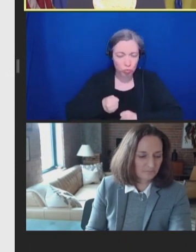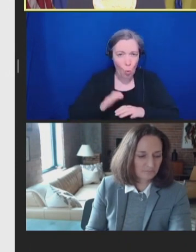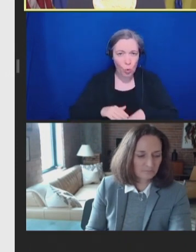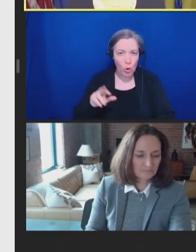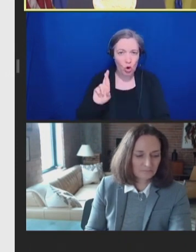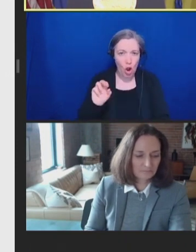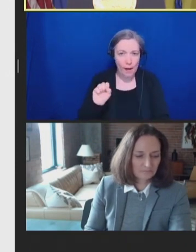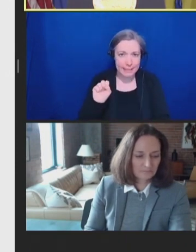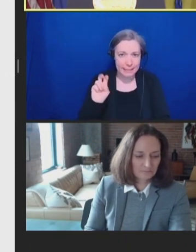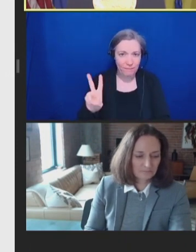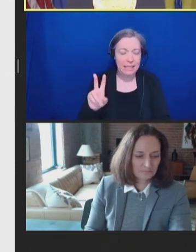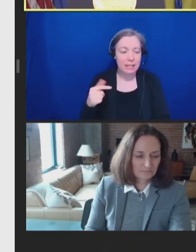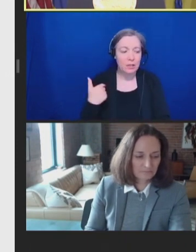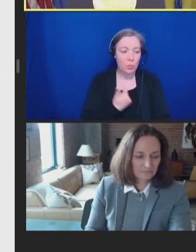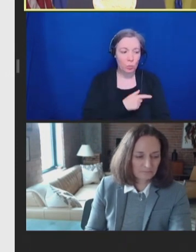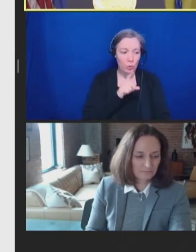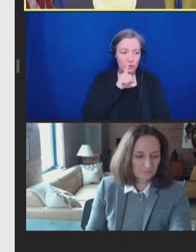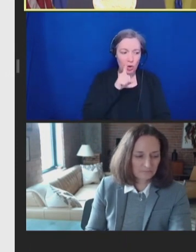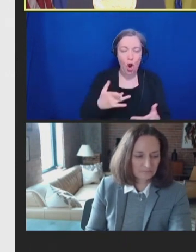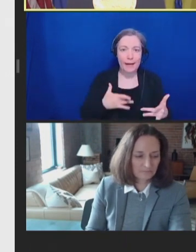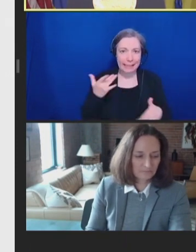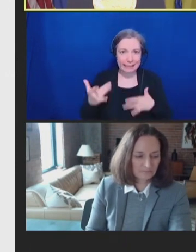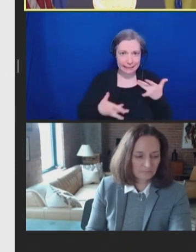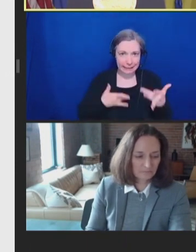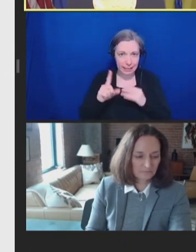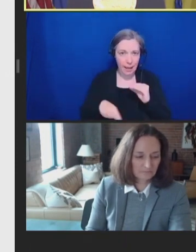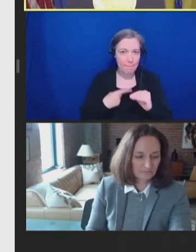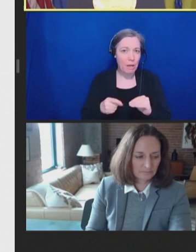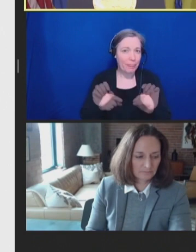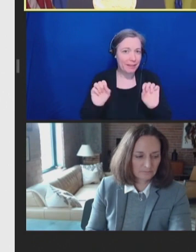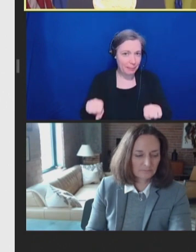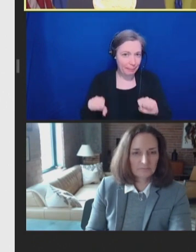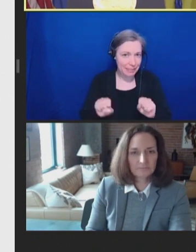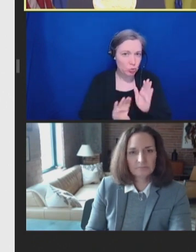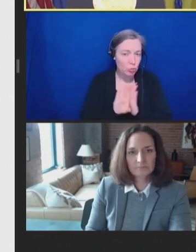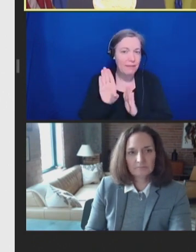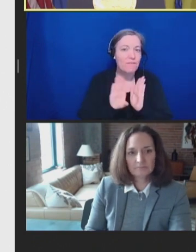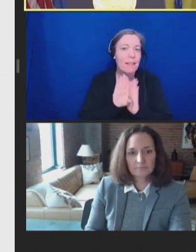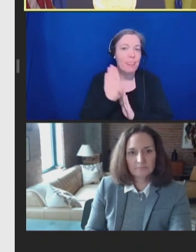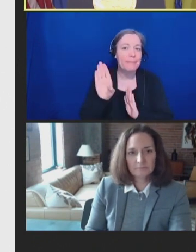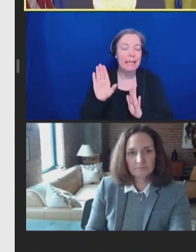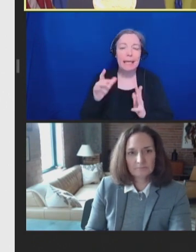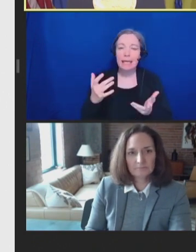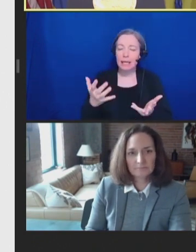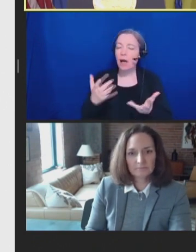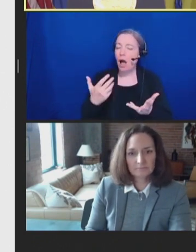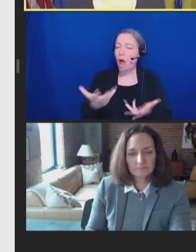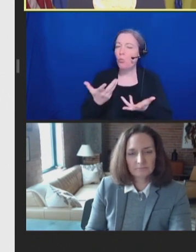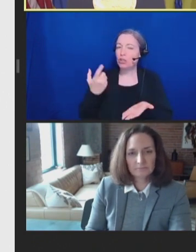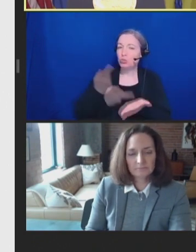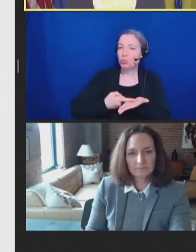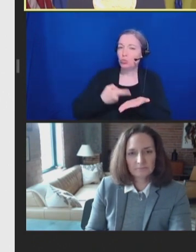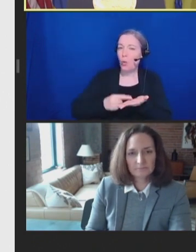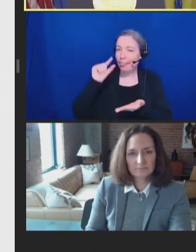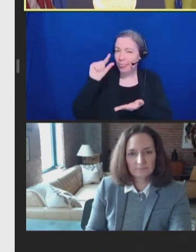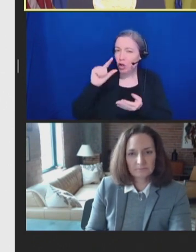about this potential development. So, I wanted to talk a little bit about, you know, what we